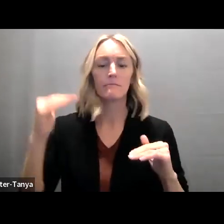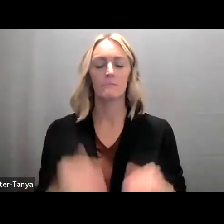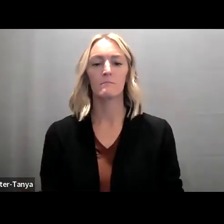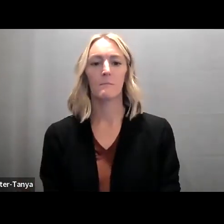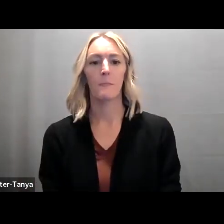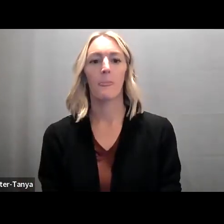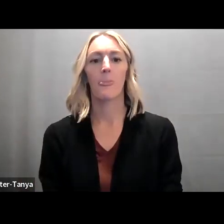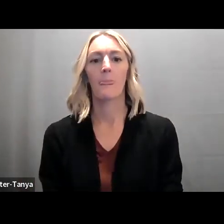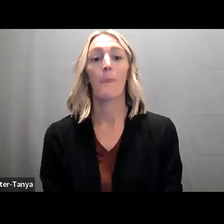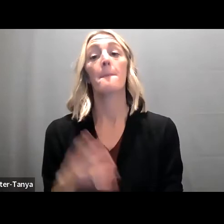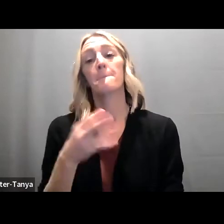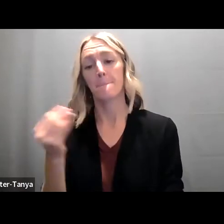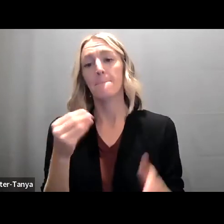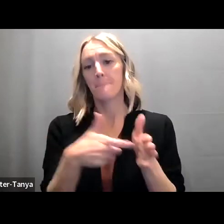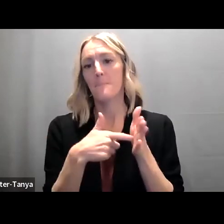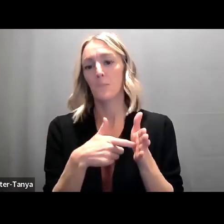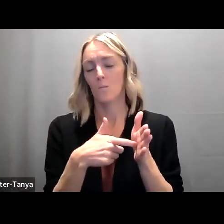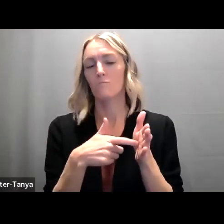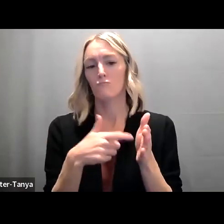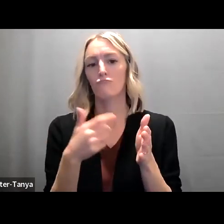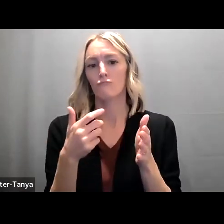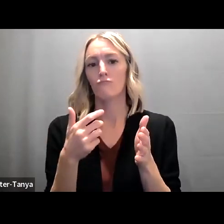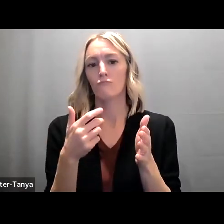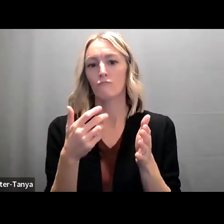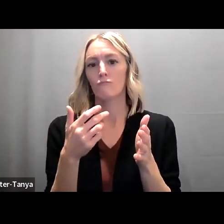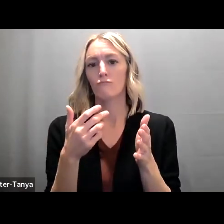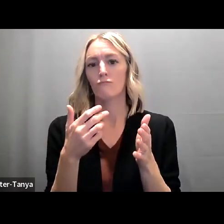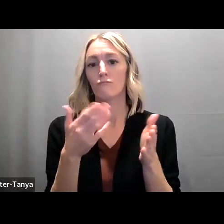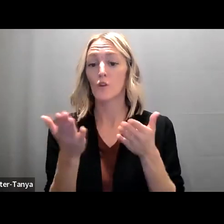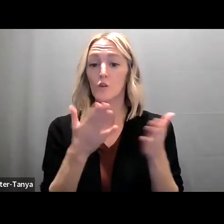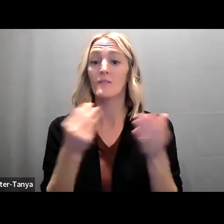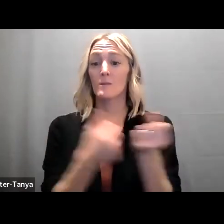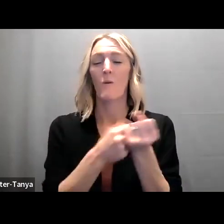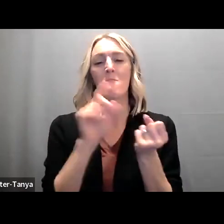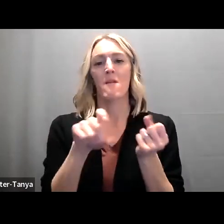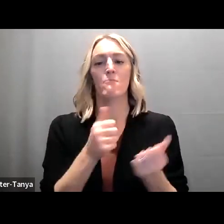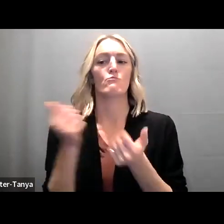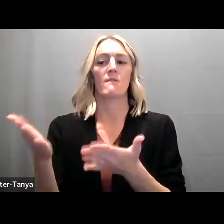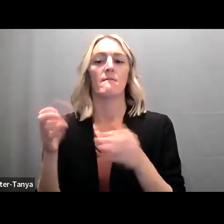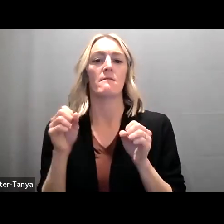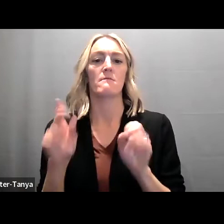And it requires that service and supports provide opportunities to seek employment,